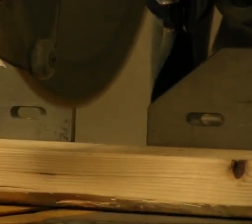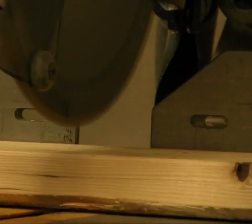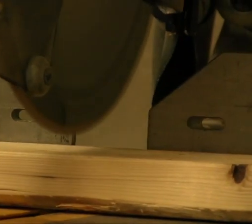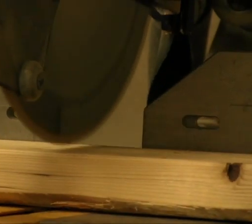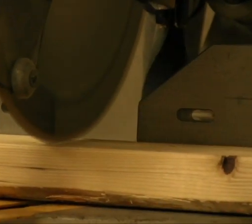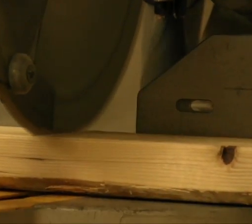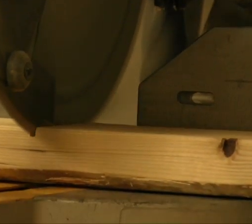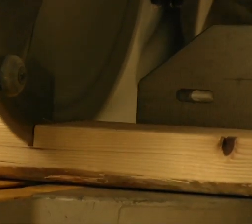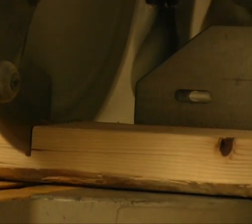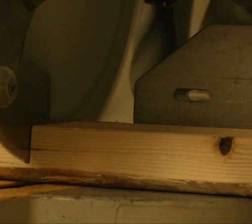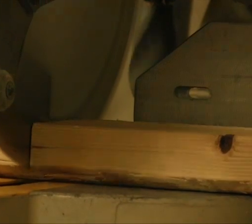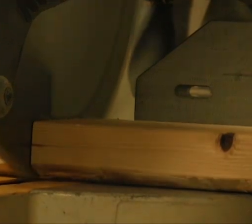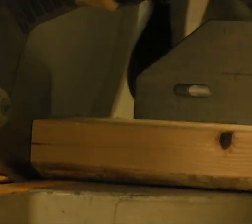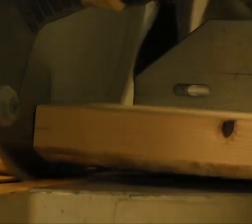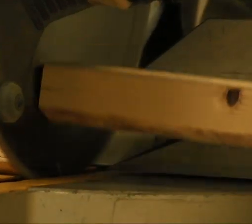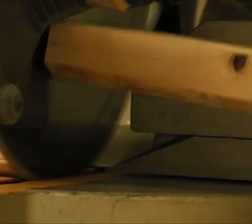[Saw cutting wood ]